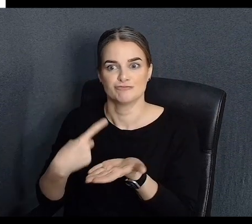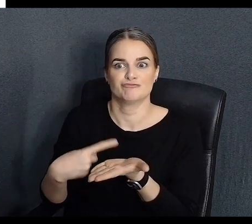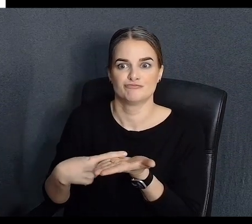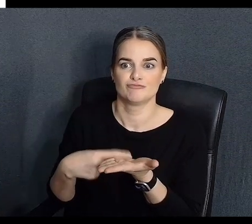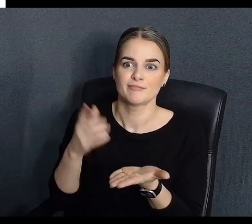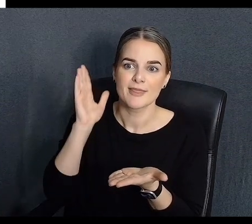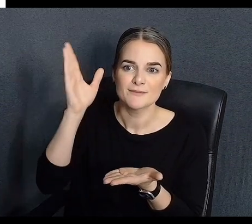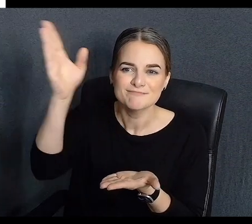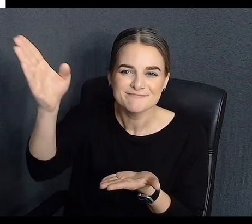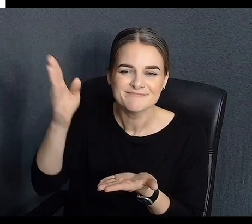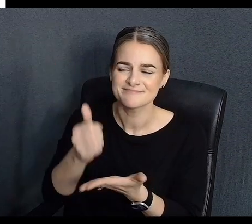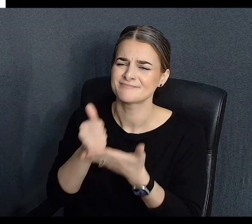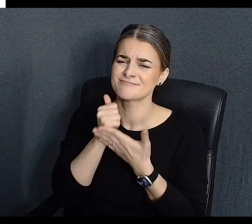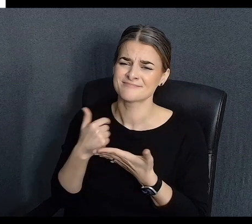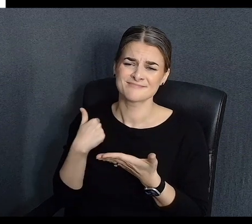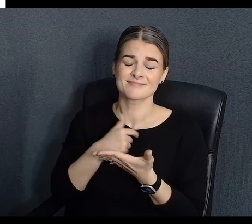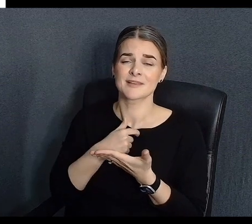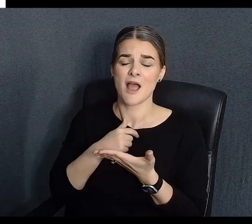This helps us also tell our funders